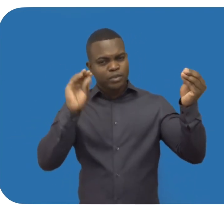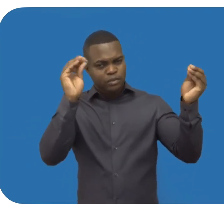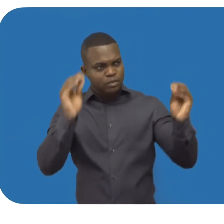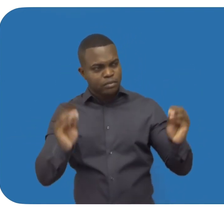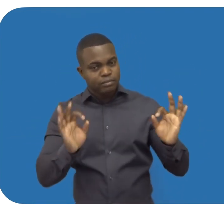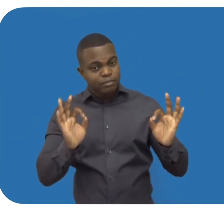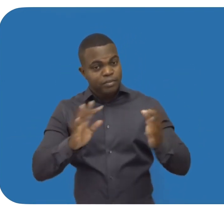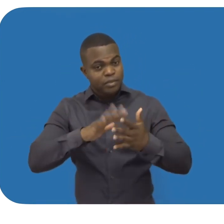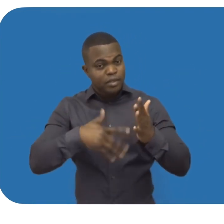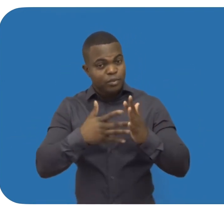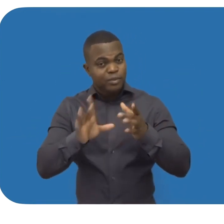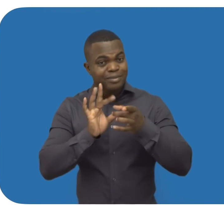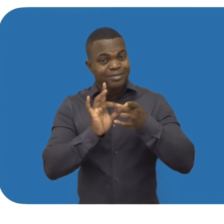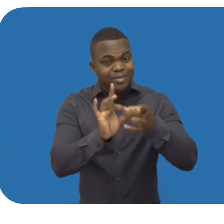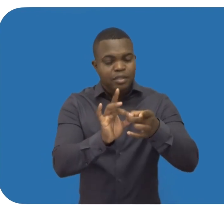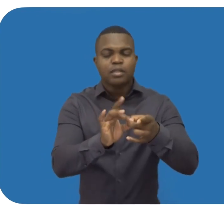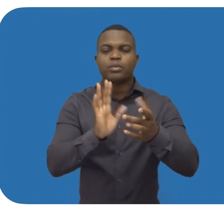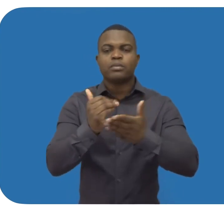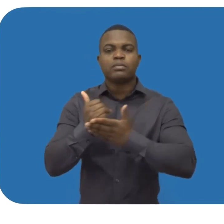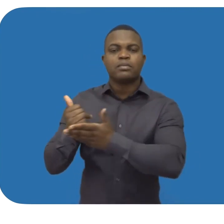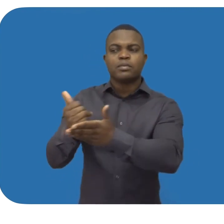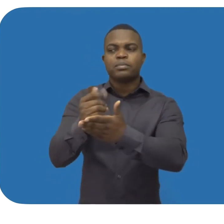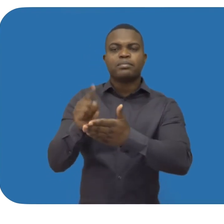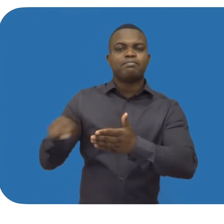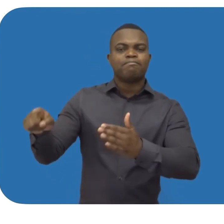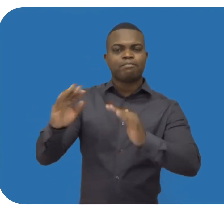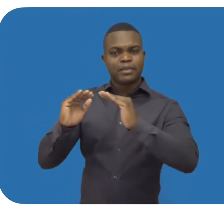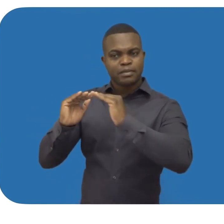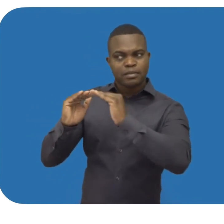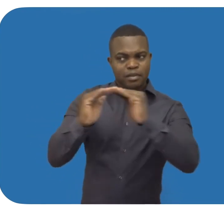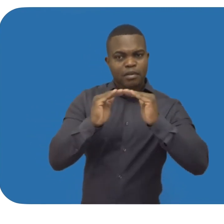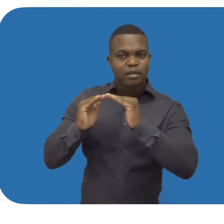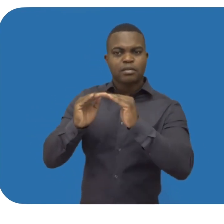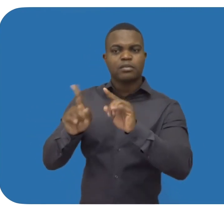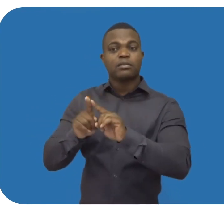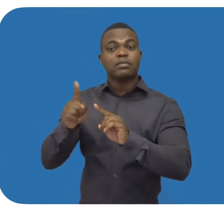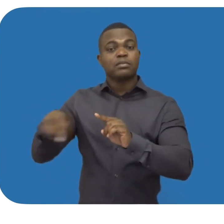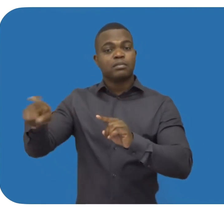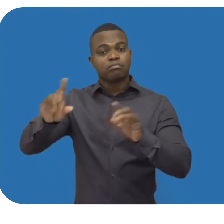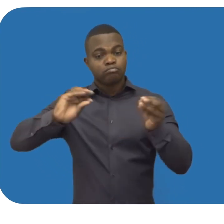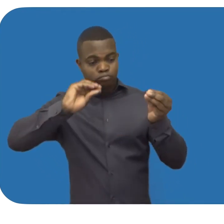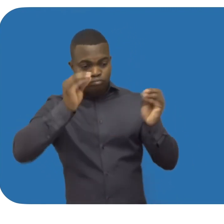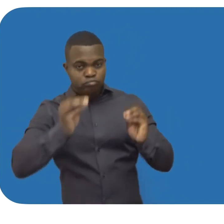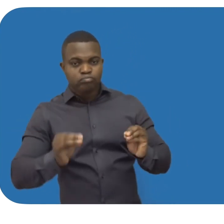will lead to realistic standards that creators will find both usable and worth adapting.